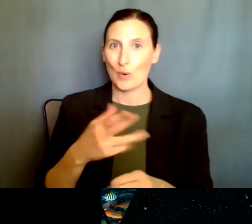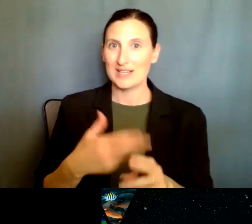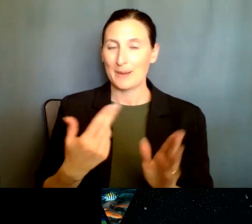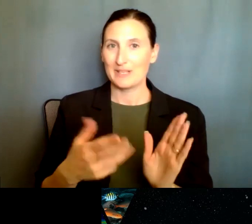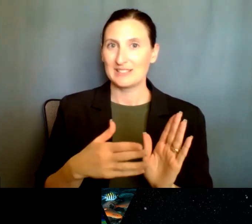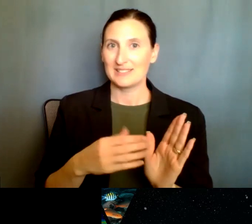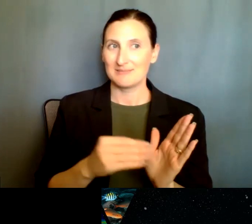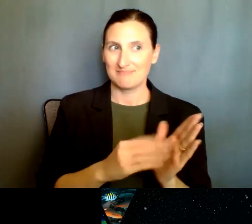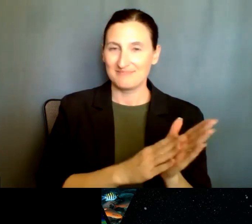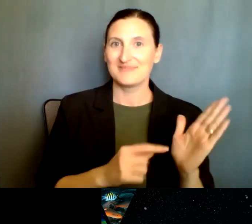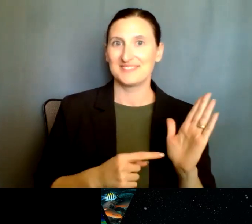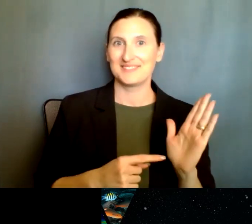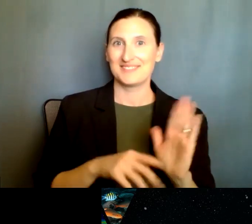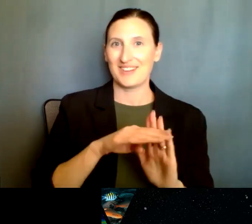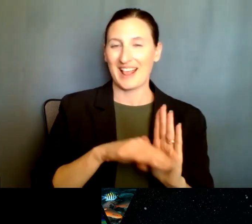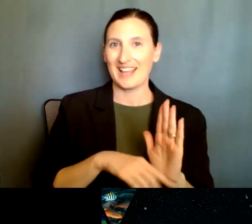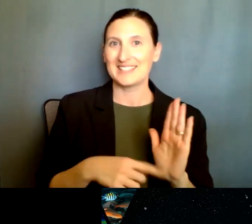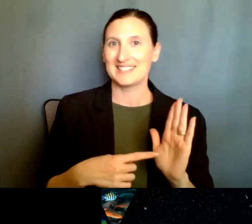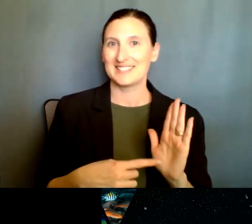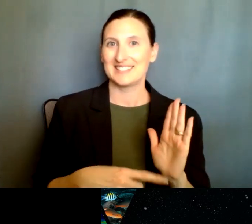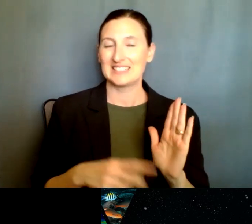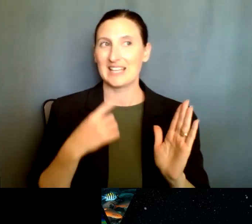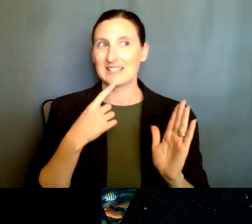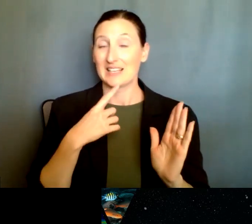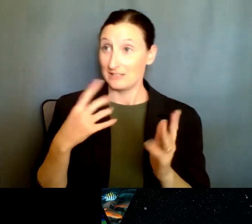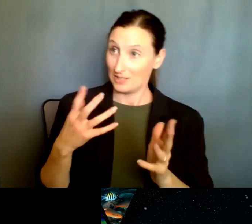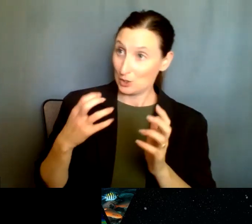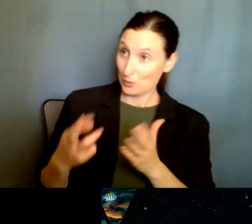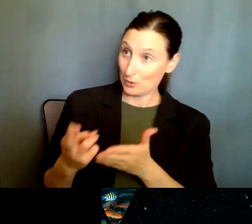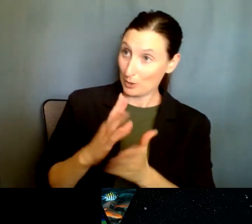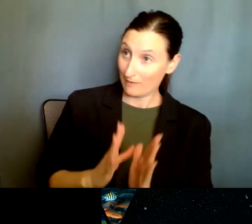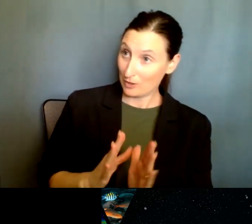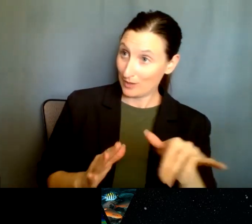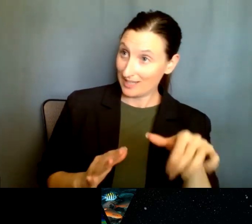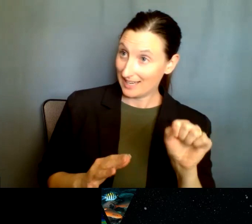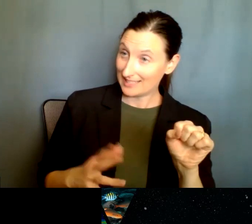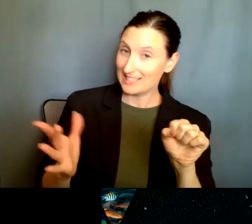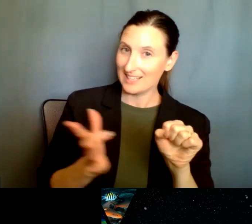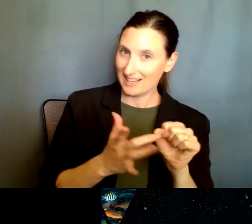the lists where it says that, "Do you want to be reviewer?", click "Yes" and then provide your information.